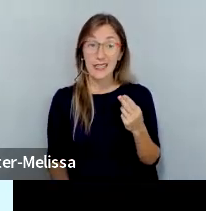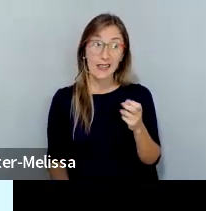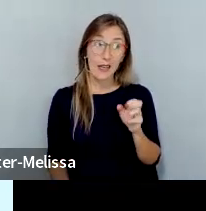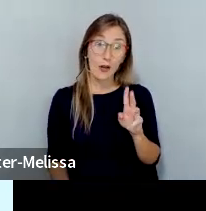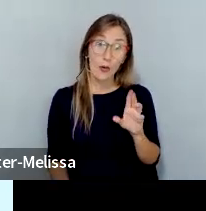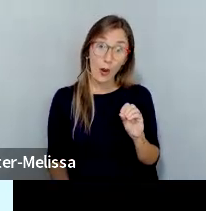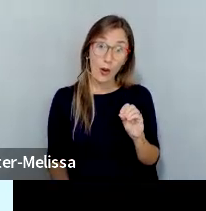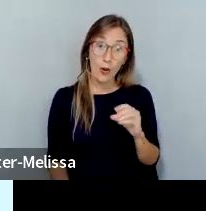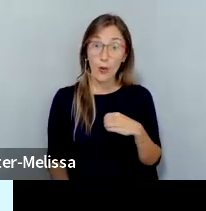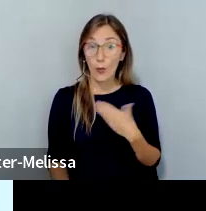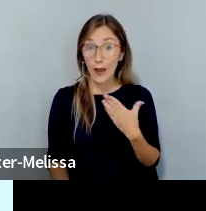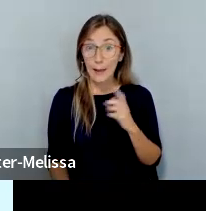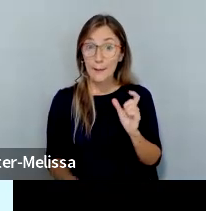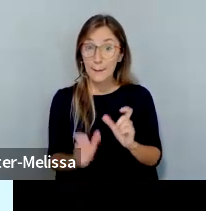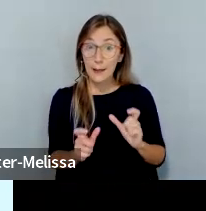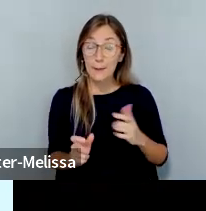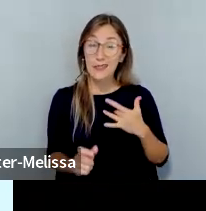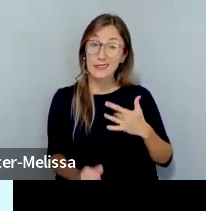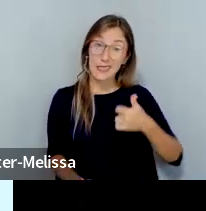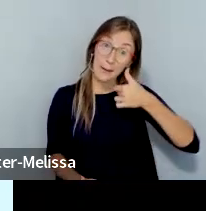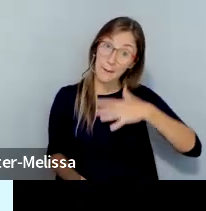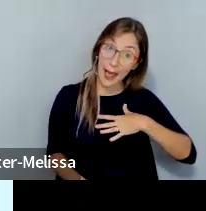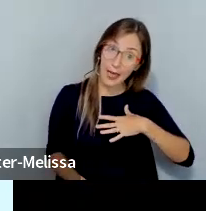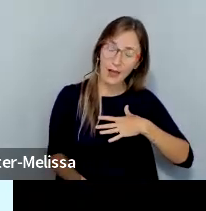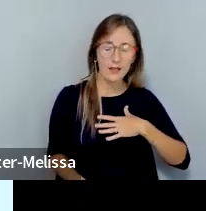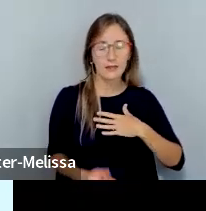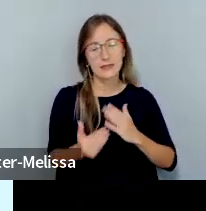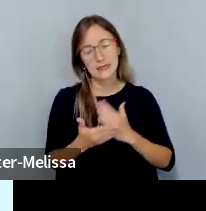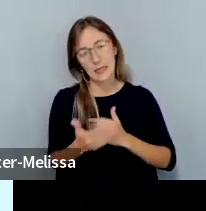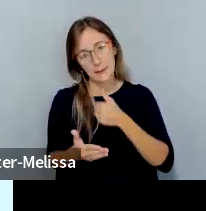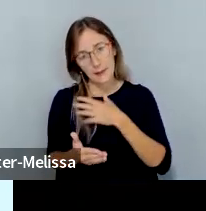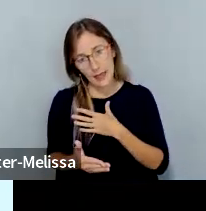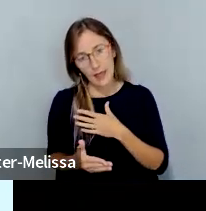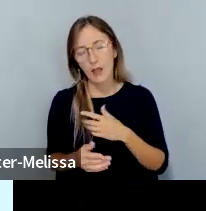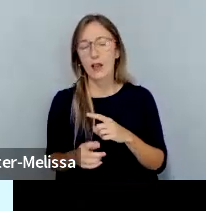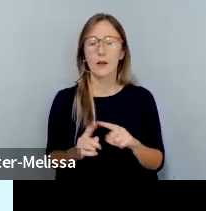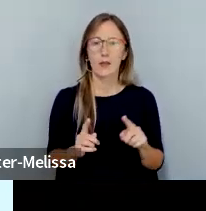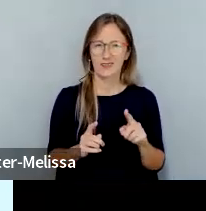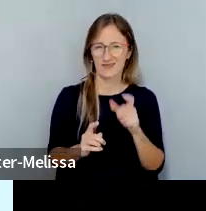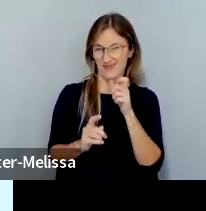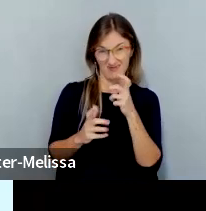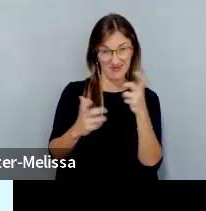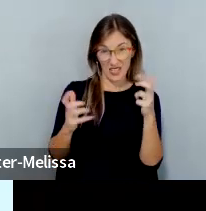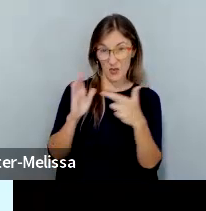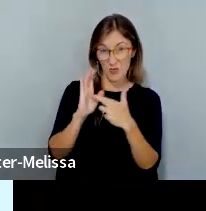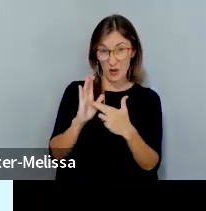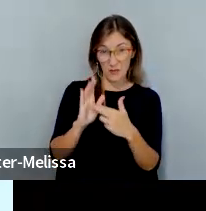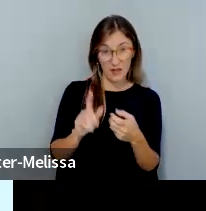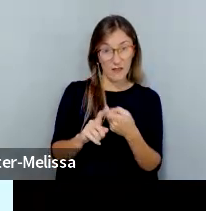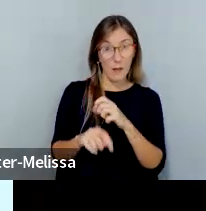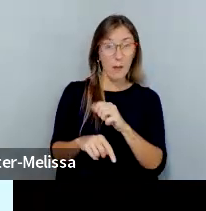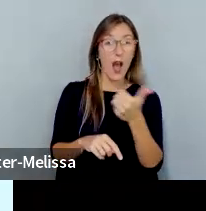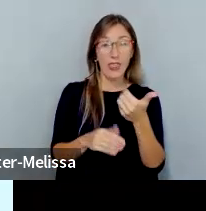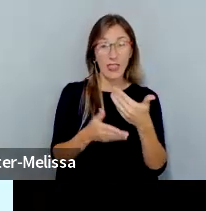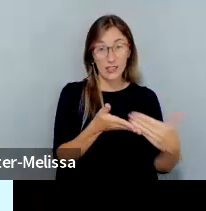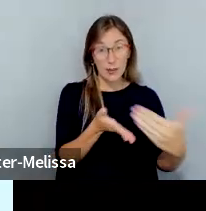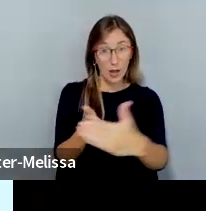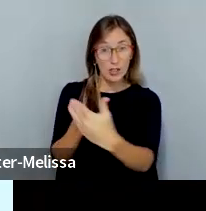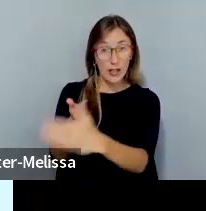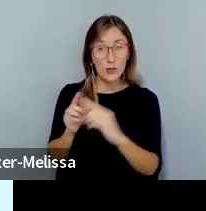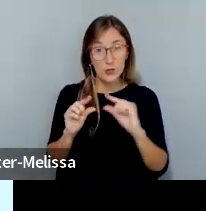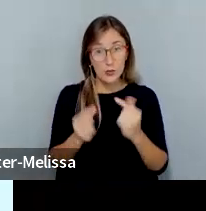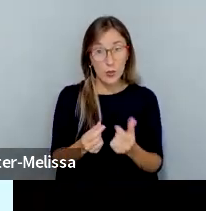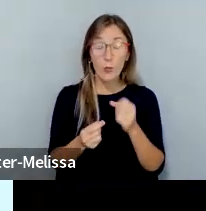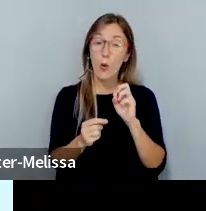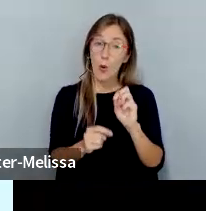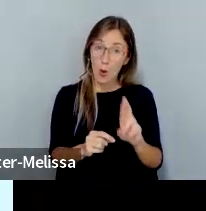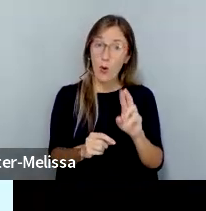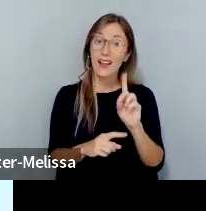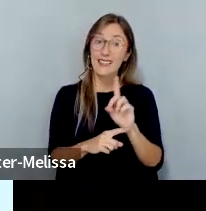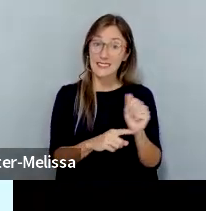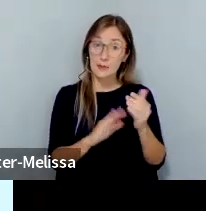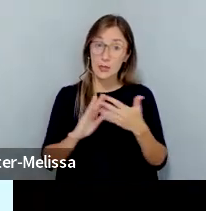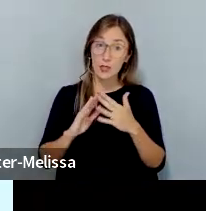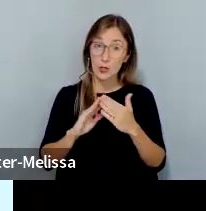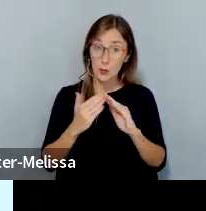and even what we have told you today so far has been written by primarily